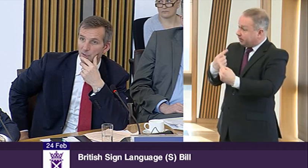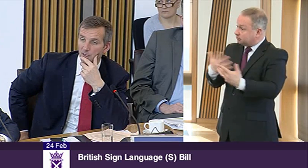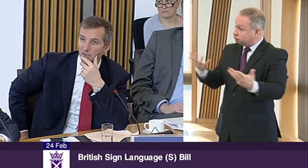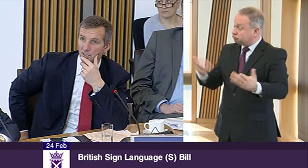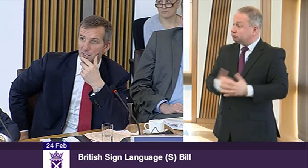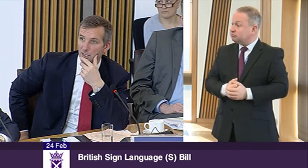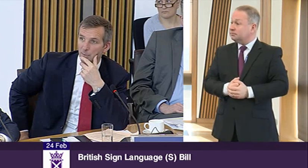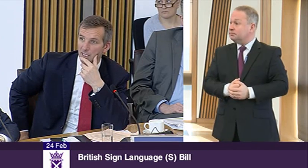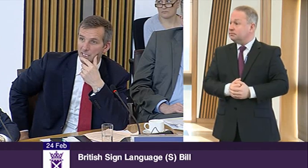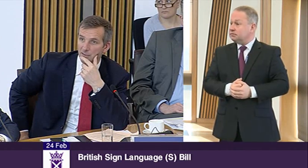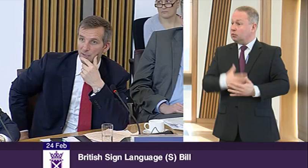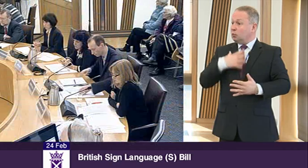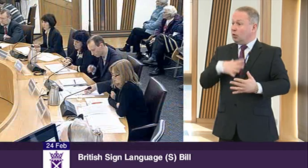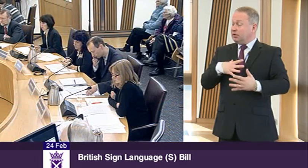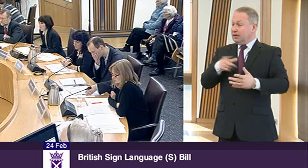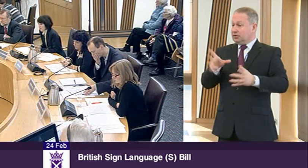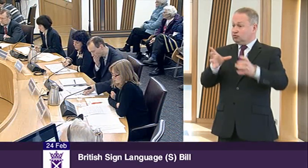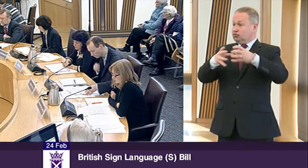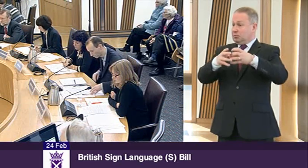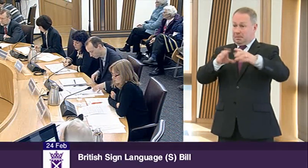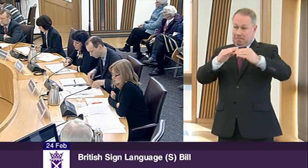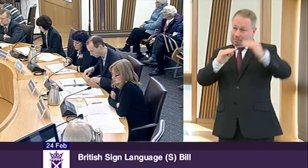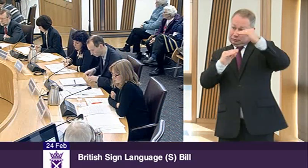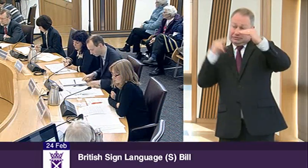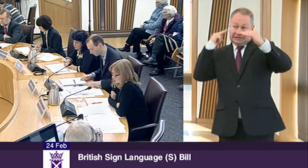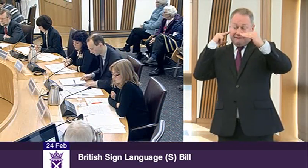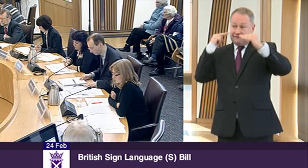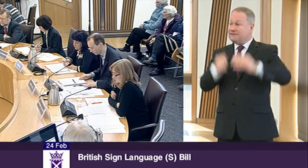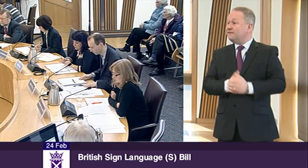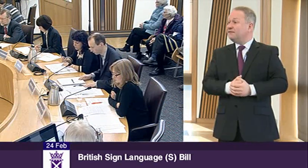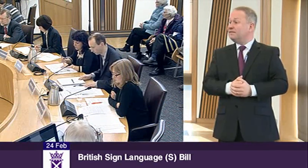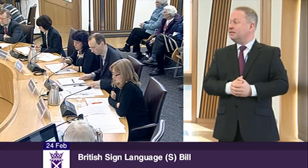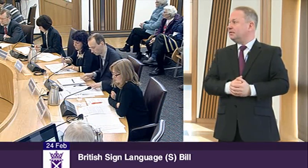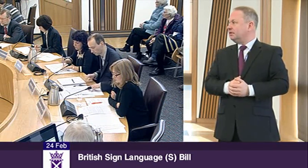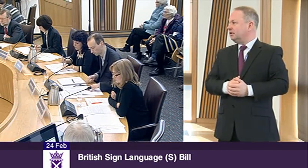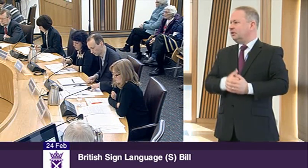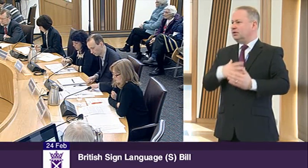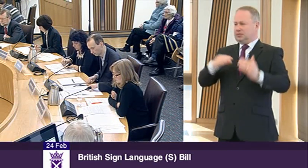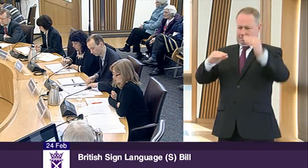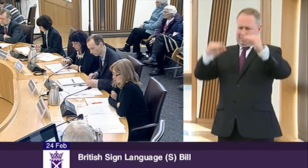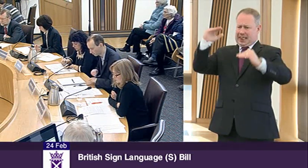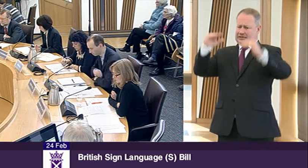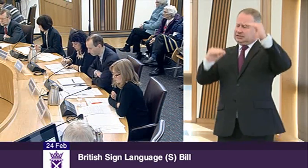any comments on the desirability or effectiveness of such a group and on the balance of its